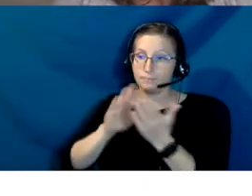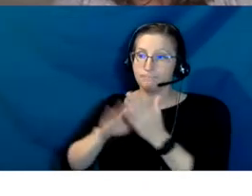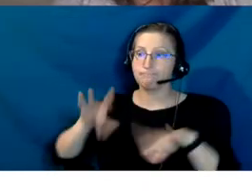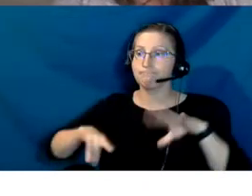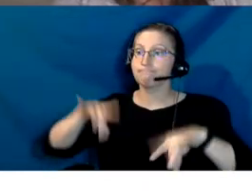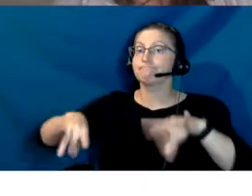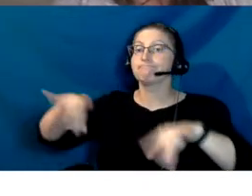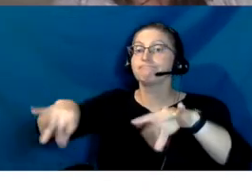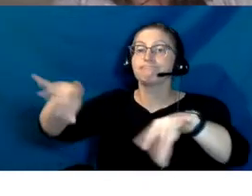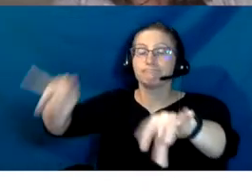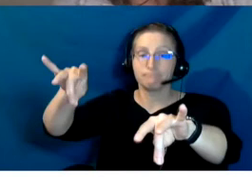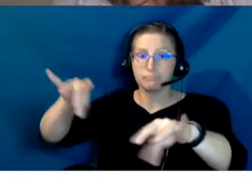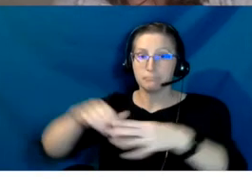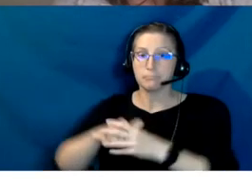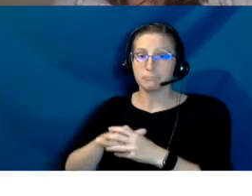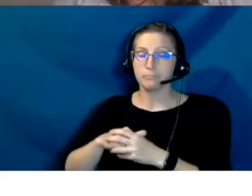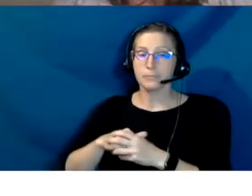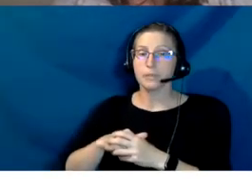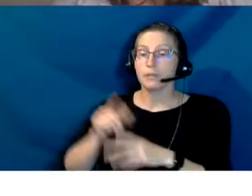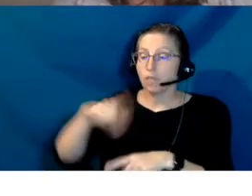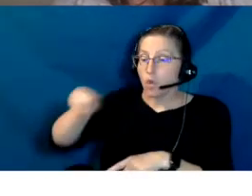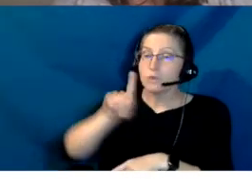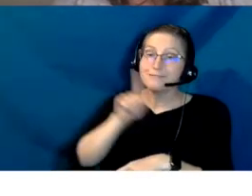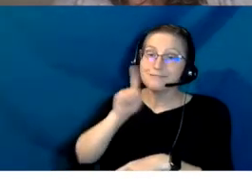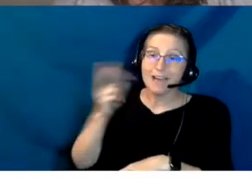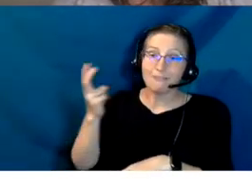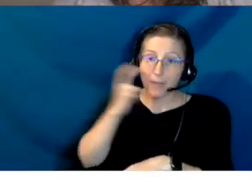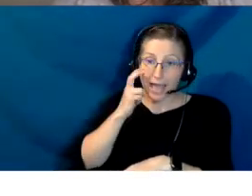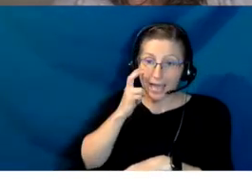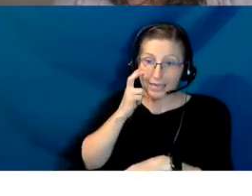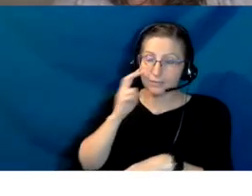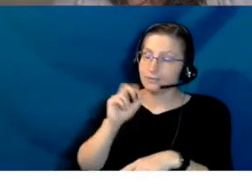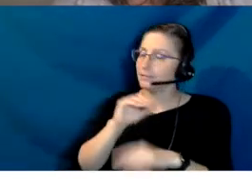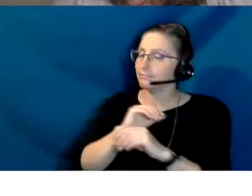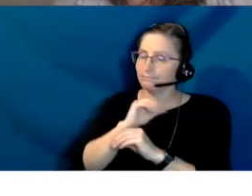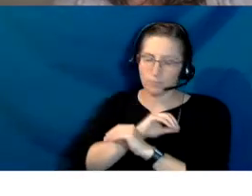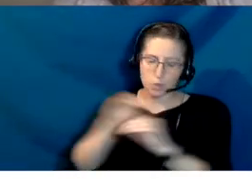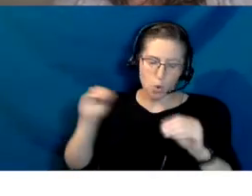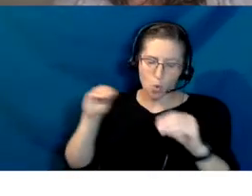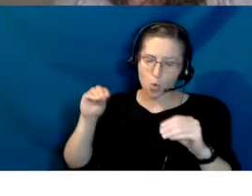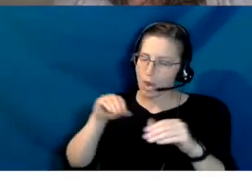incidentally. And children who are deafblind, don't have complete access to this incidental